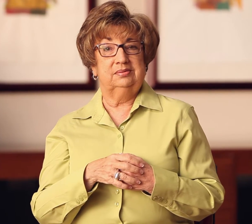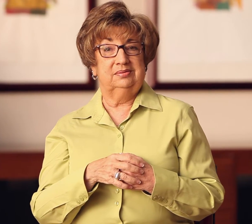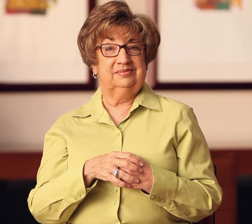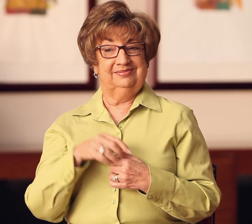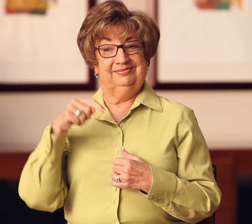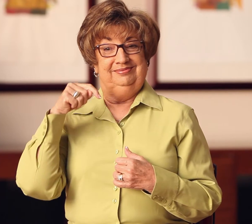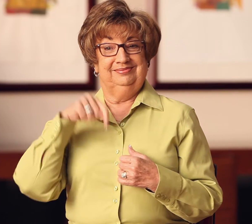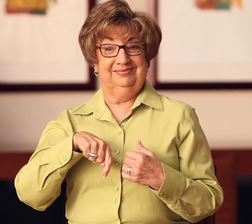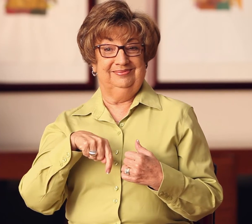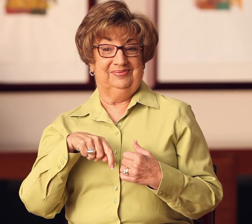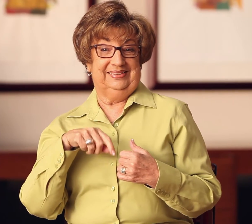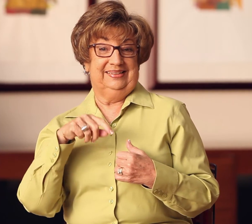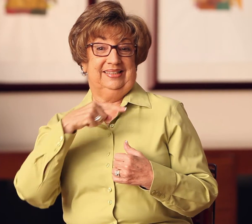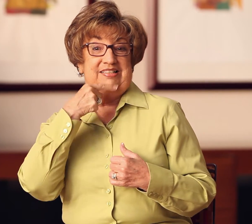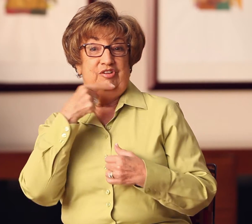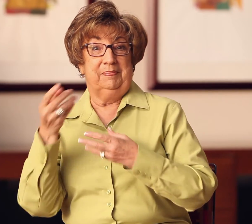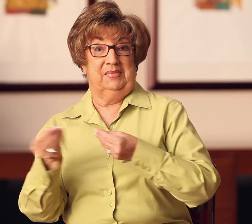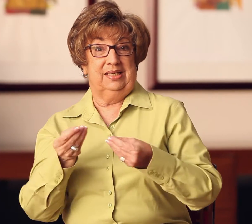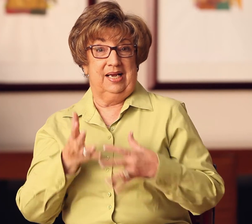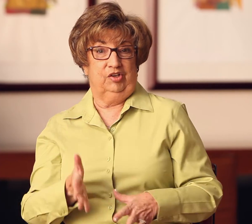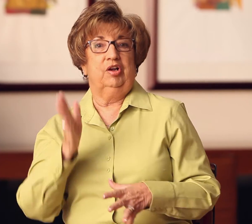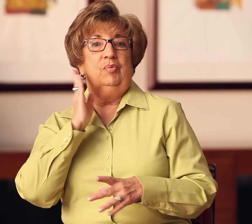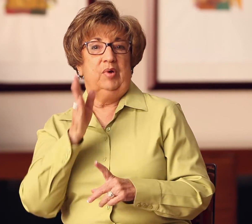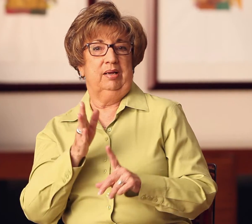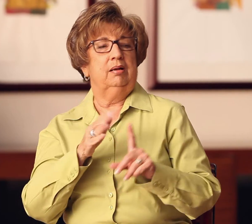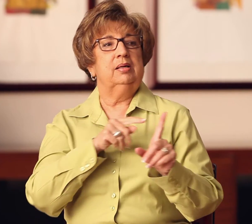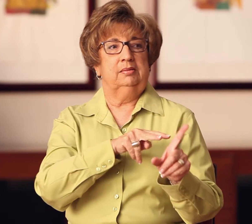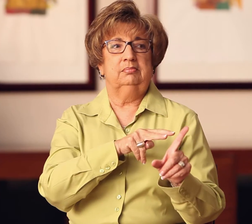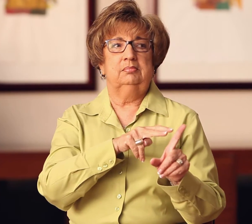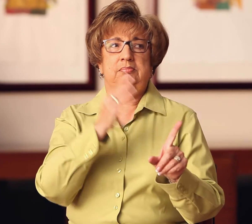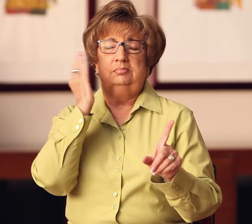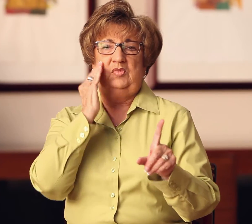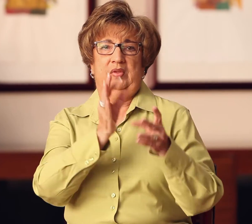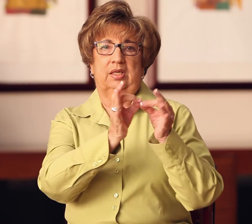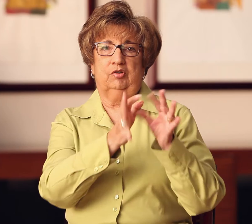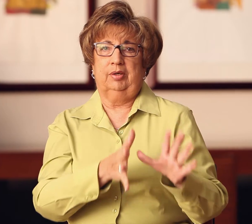The hearing mediator will understand the viewpoint of the interpreter.